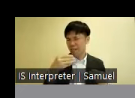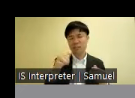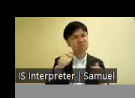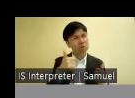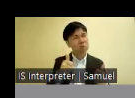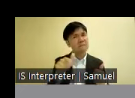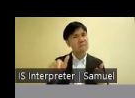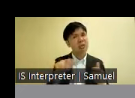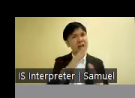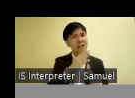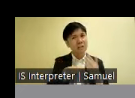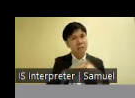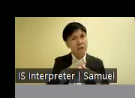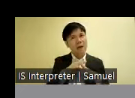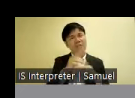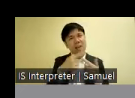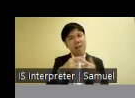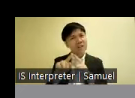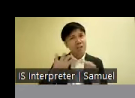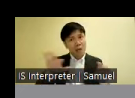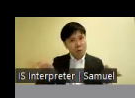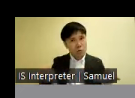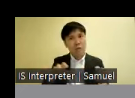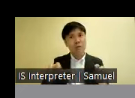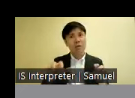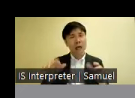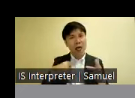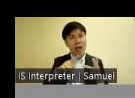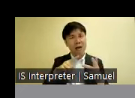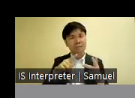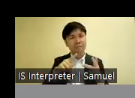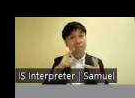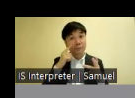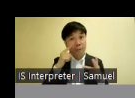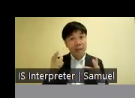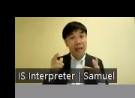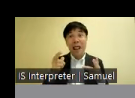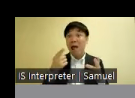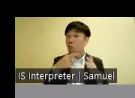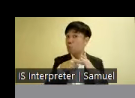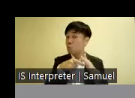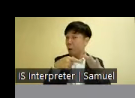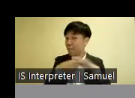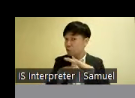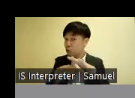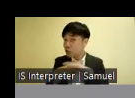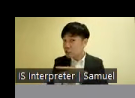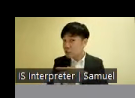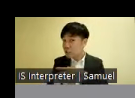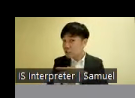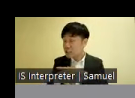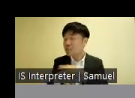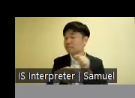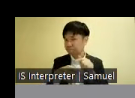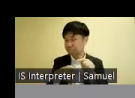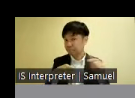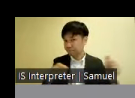of those states and refugees, so the integration, supportive integration for the inclusivity